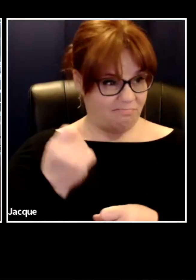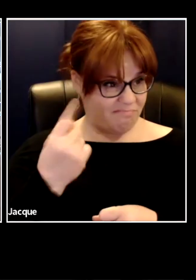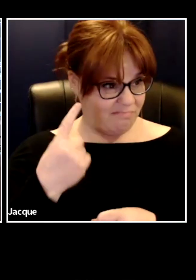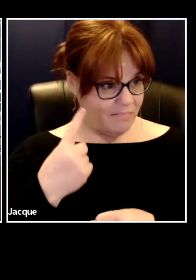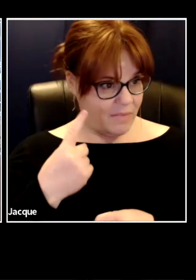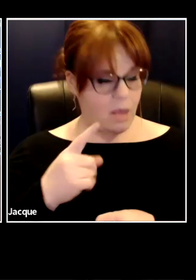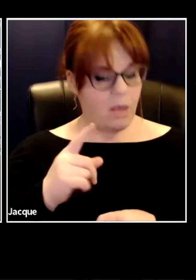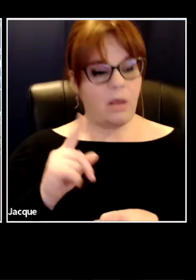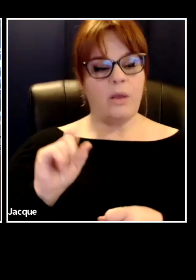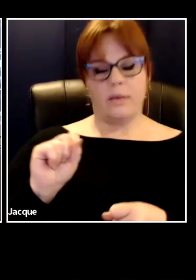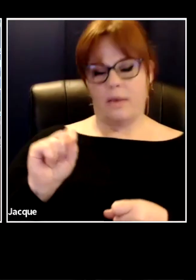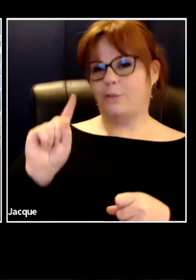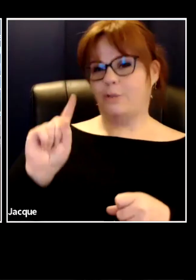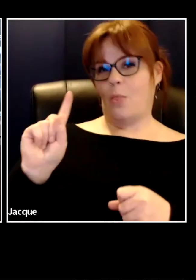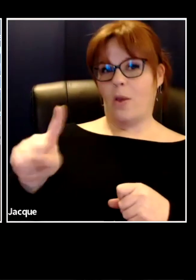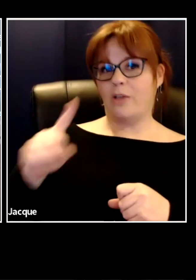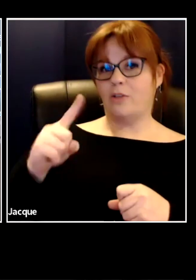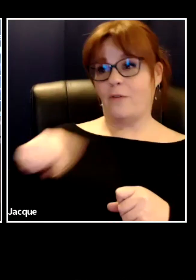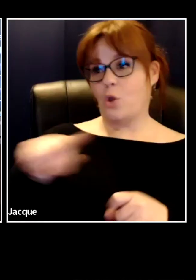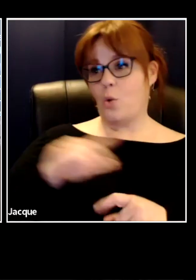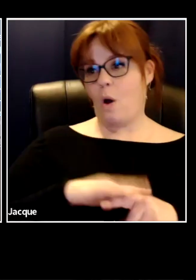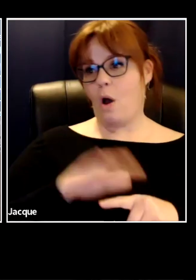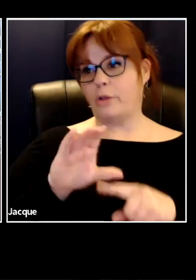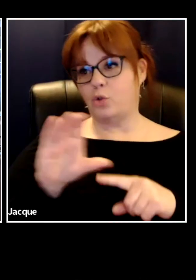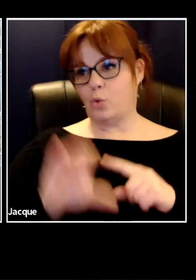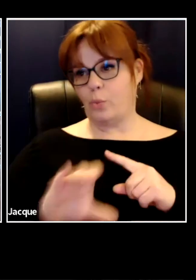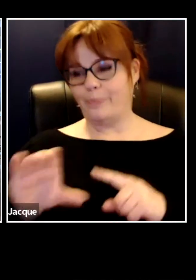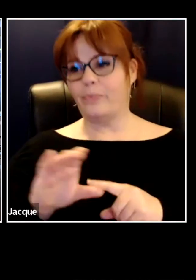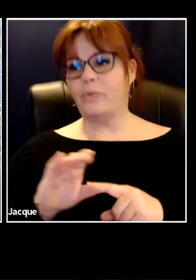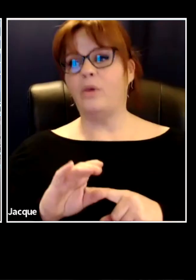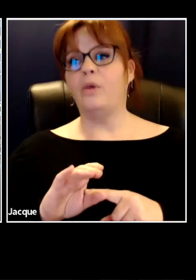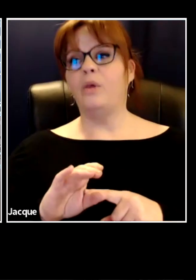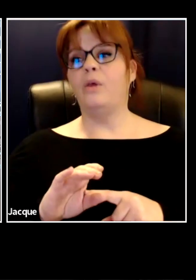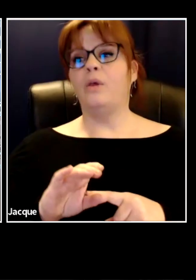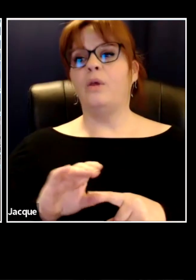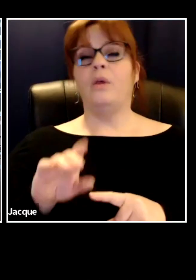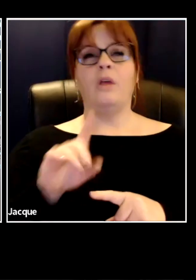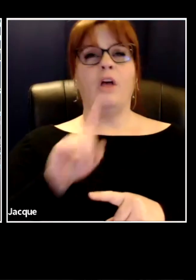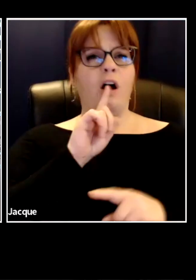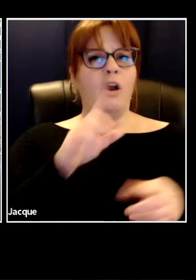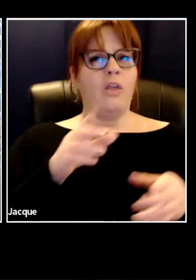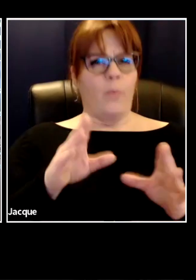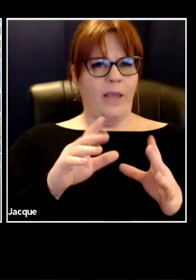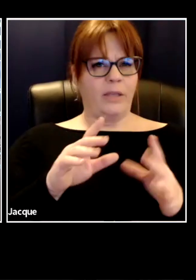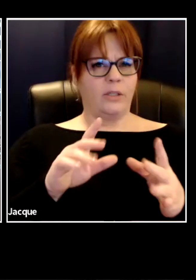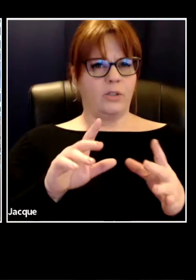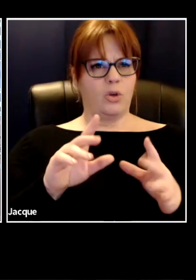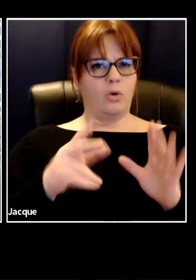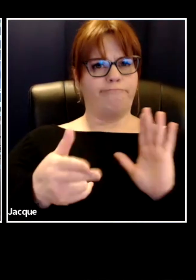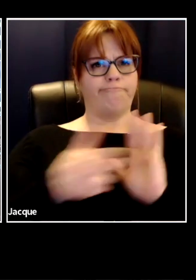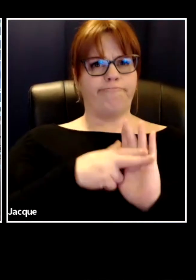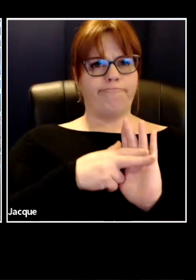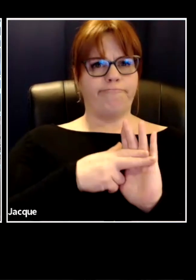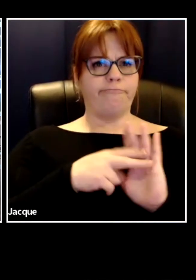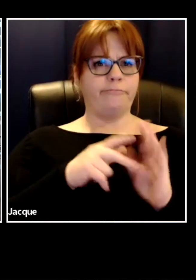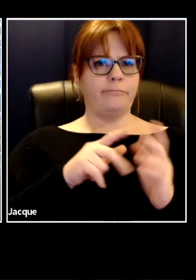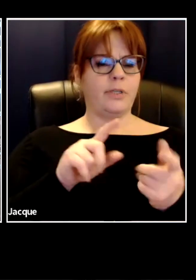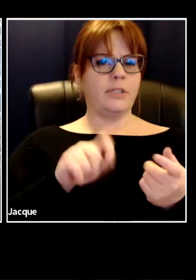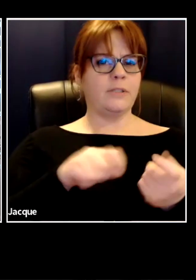the question just for those on Zoom, uh, are there ways to tag certain spots as van accessible versus